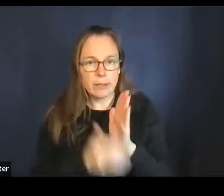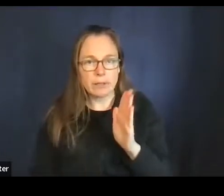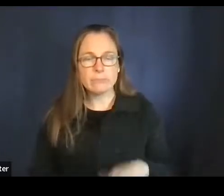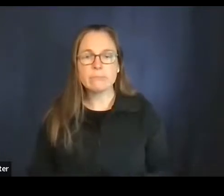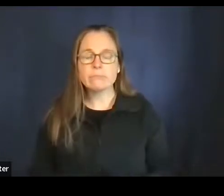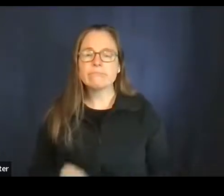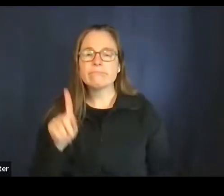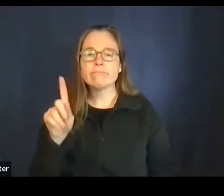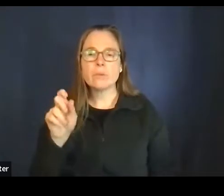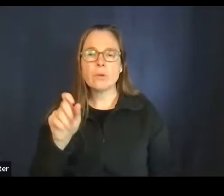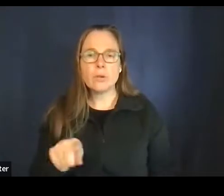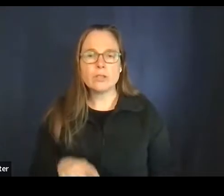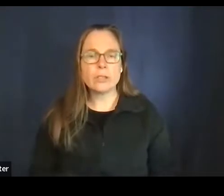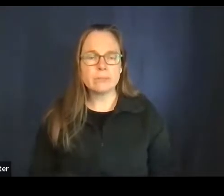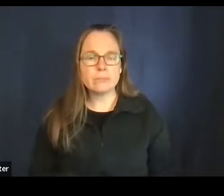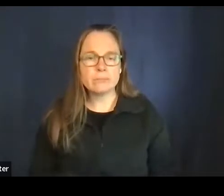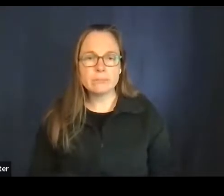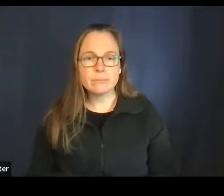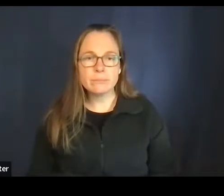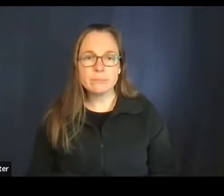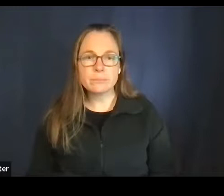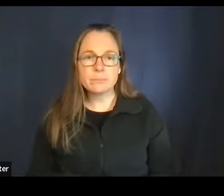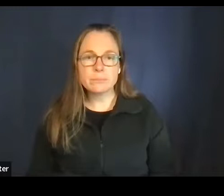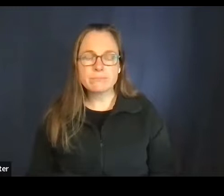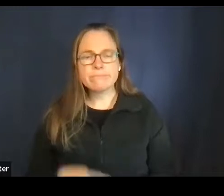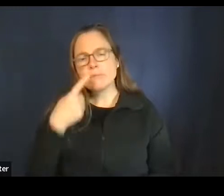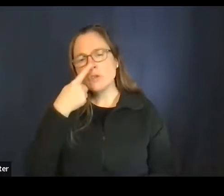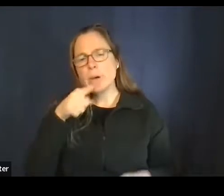[Off camera] Sorry if I’m sort of a broken record, but to just walk us through the